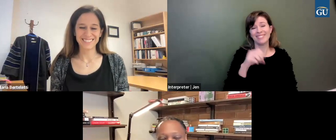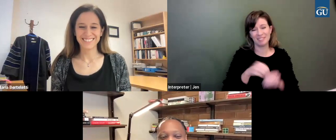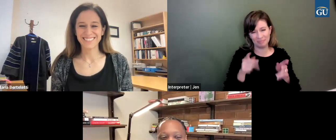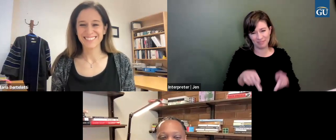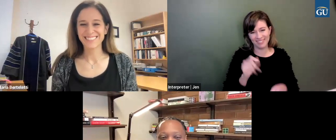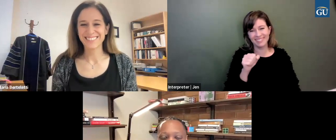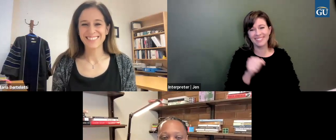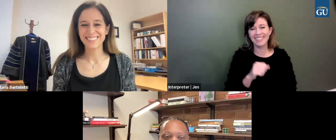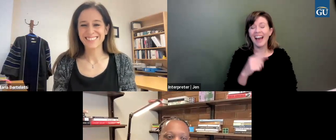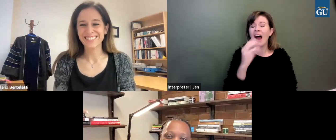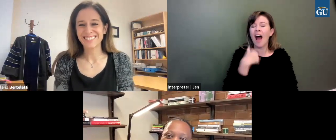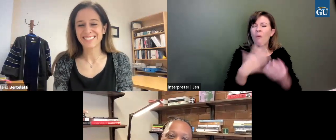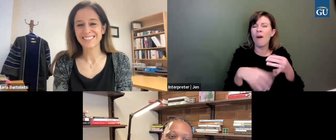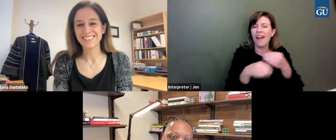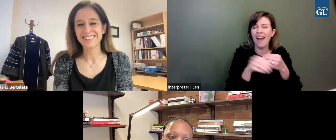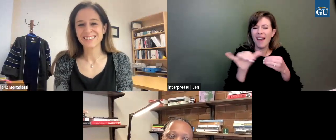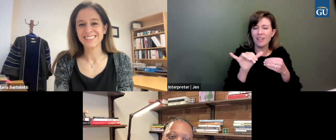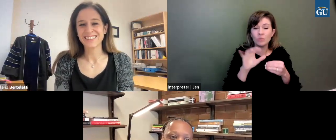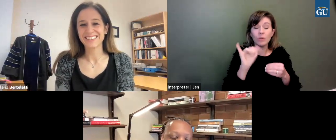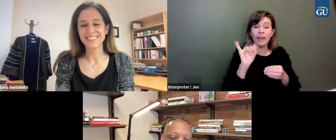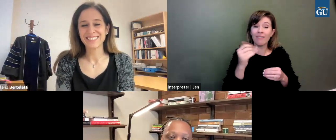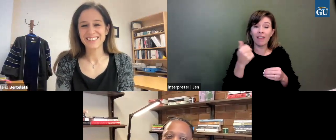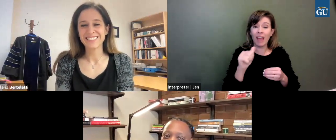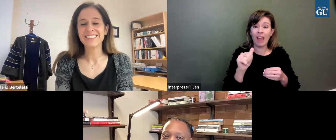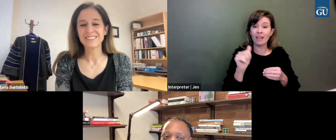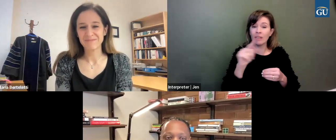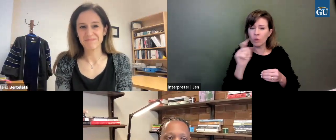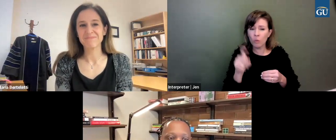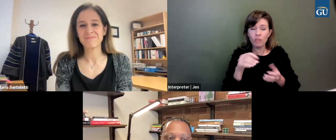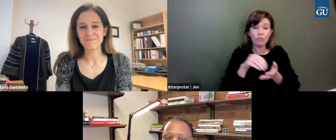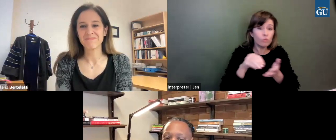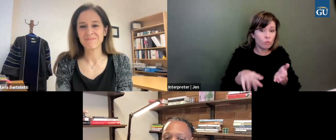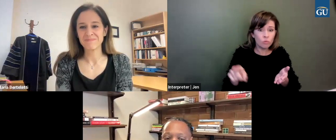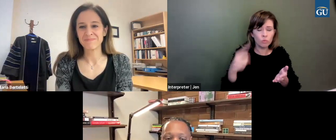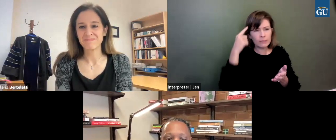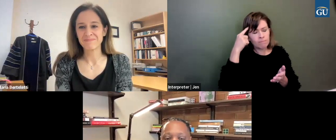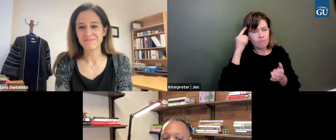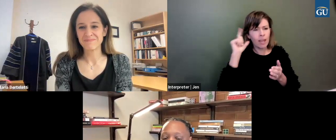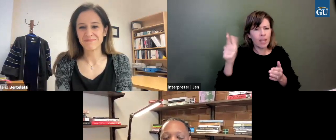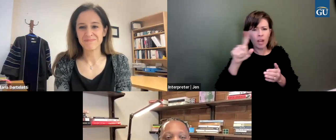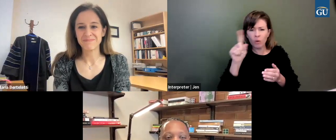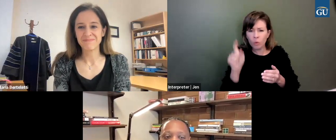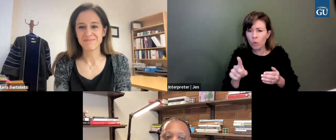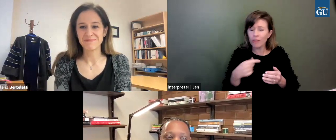going to say also if there are questions, if students have questions, others have questions, I'm happy to answer